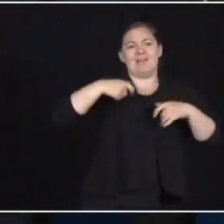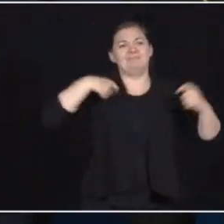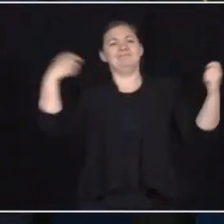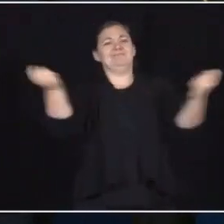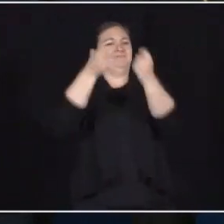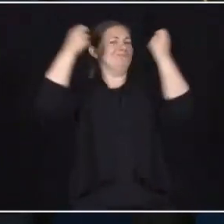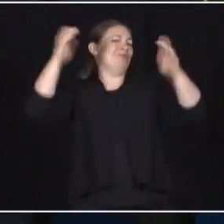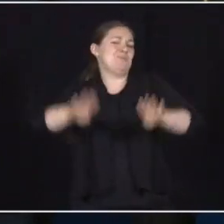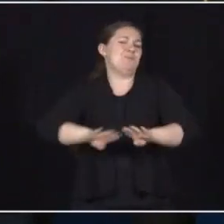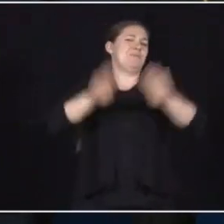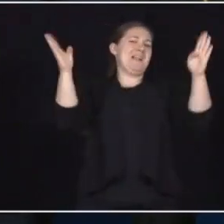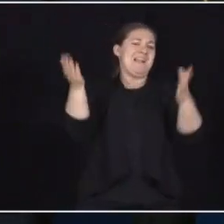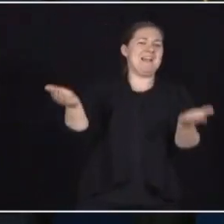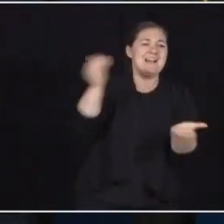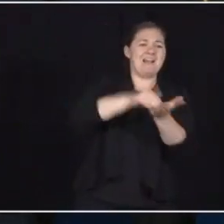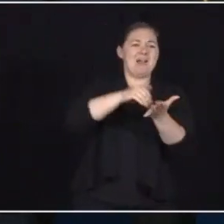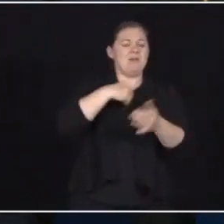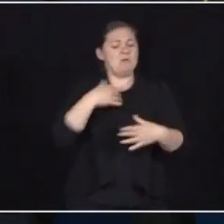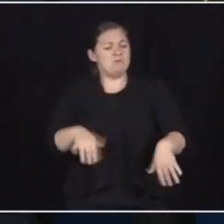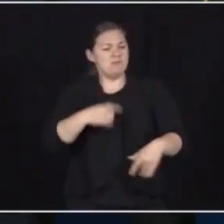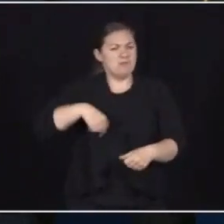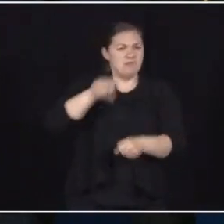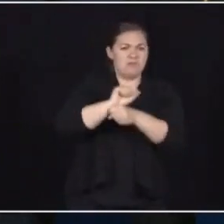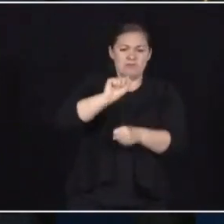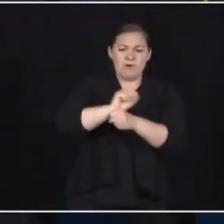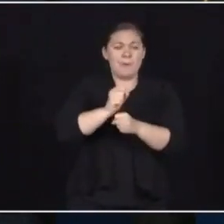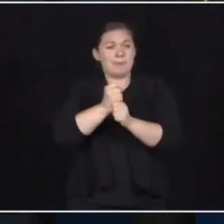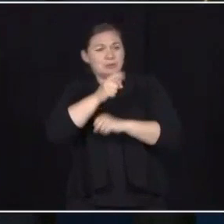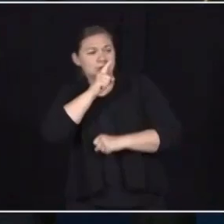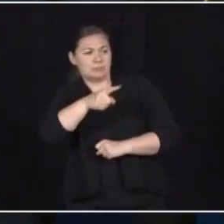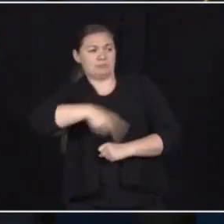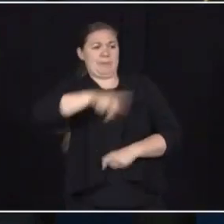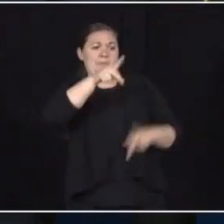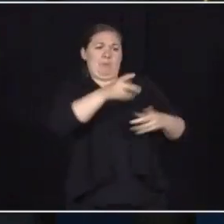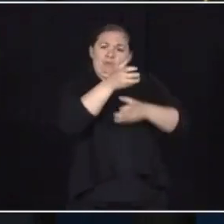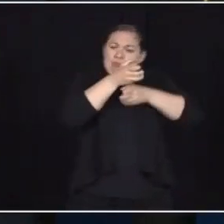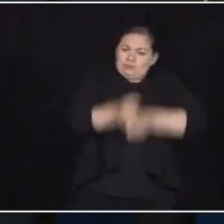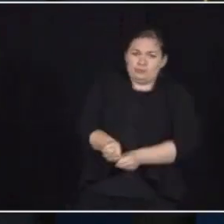consumer confidence in our heritage sport, tourism and cultural industries. Thank you,